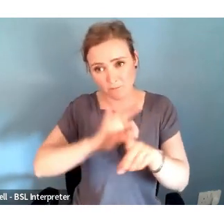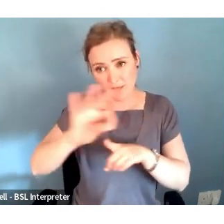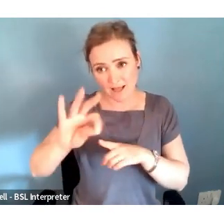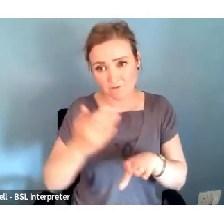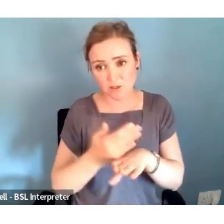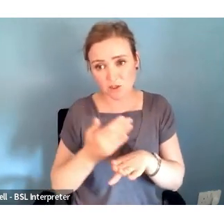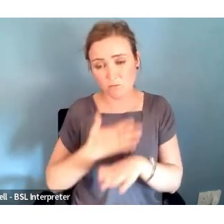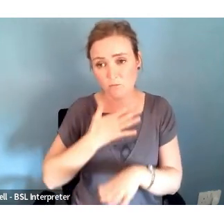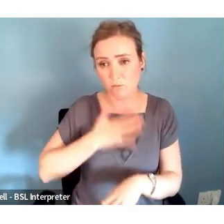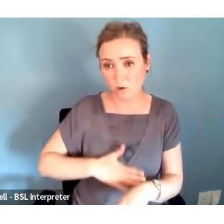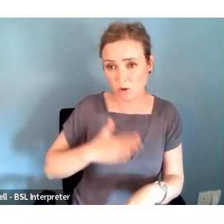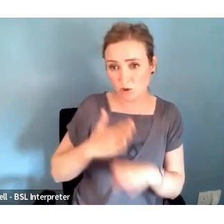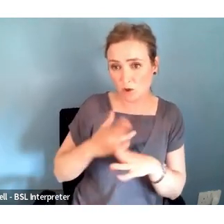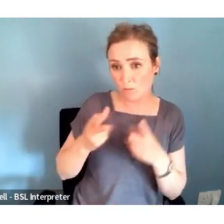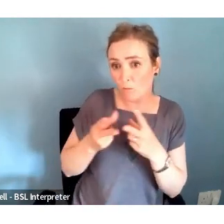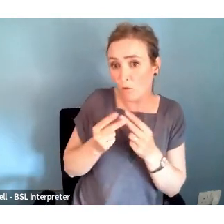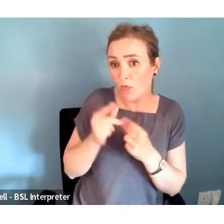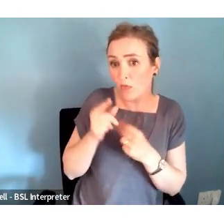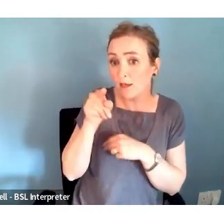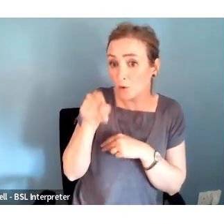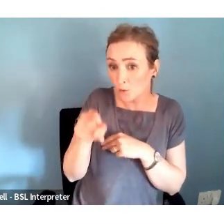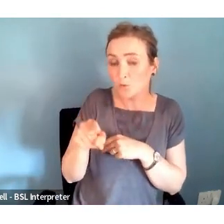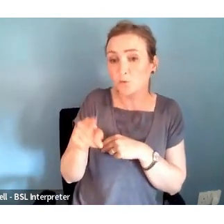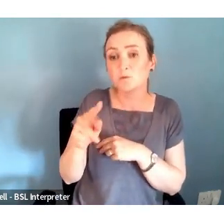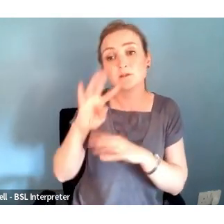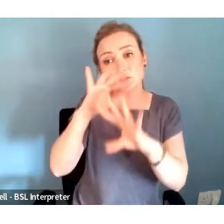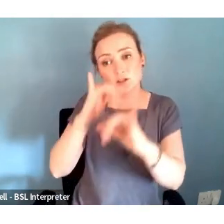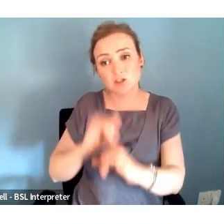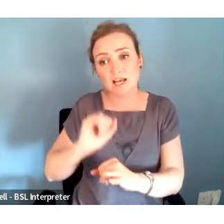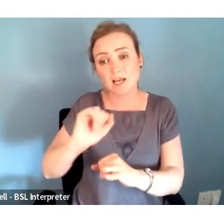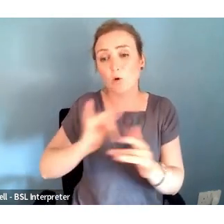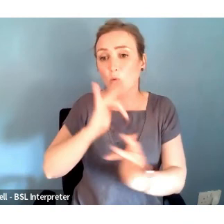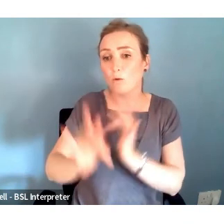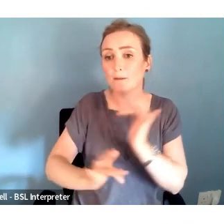you, look at your website. It is good to have all of those